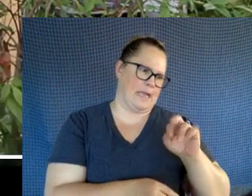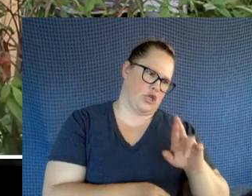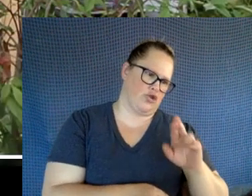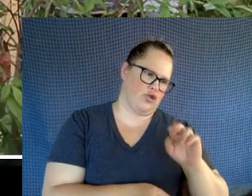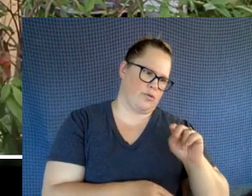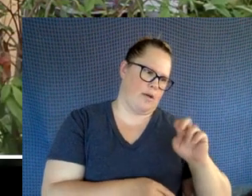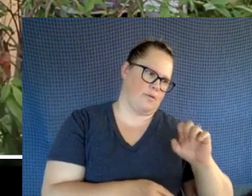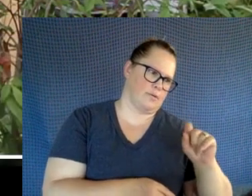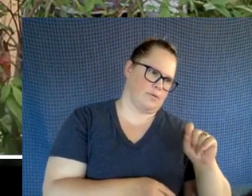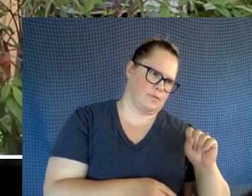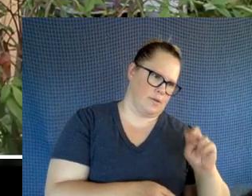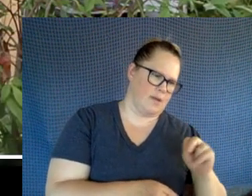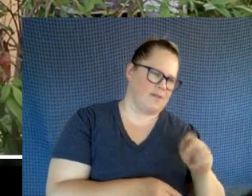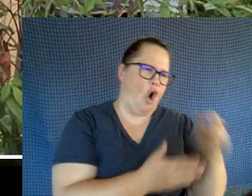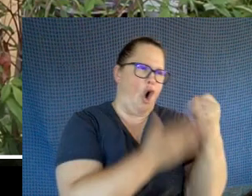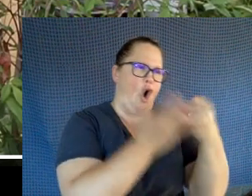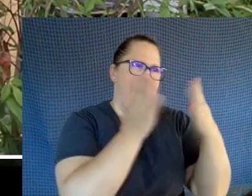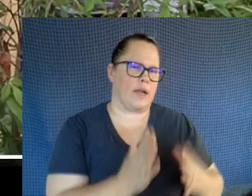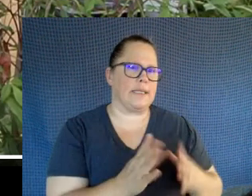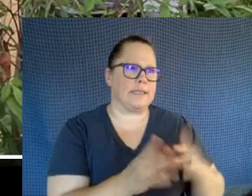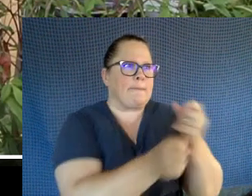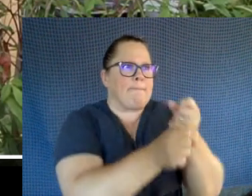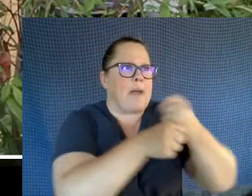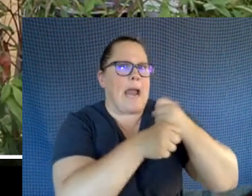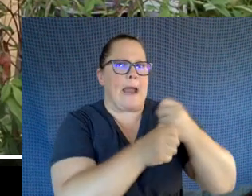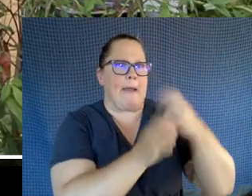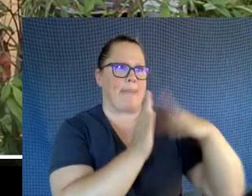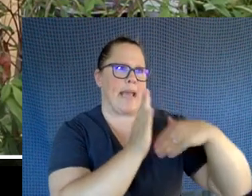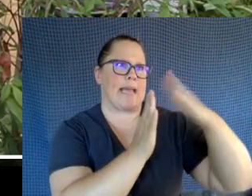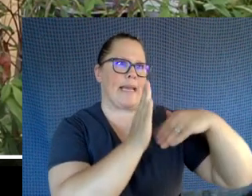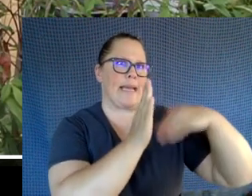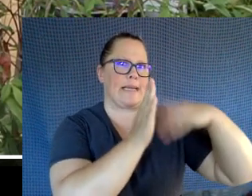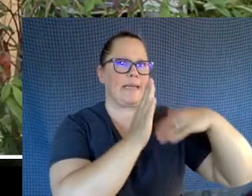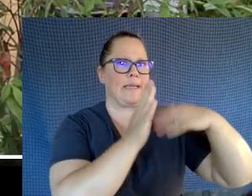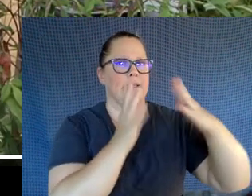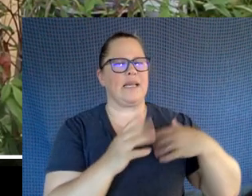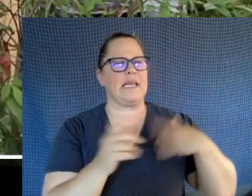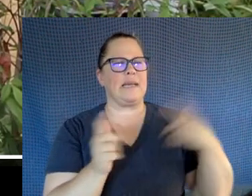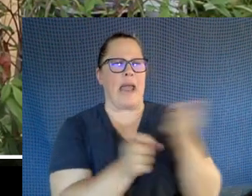artist who created this painting. And he did it on a larger sized canvas. He